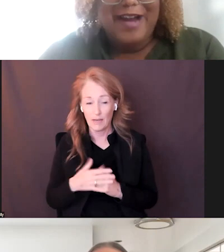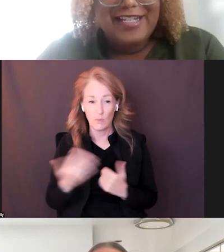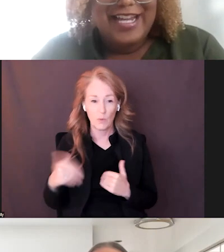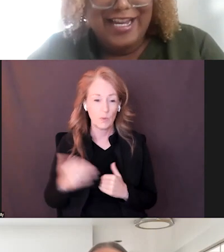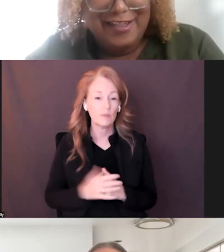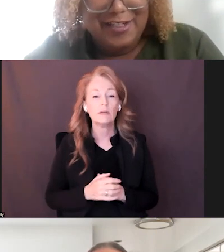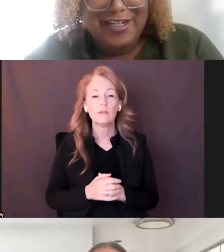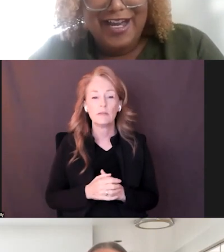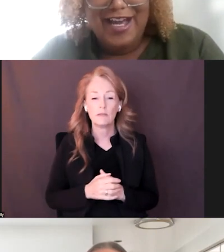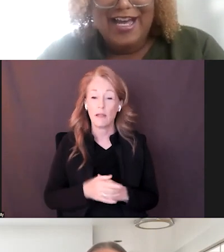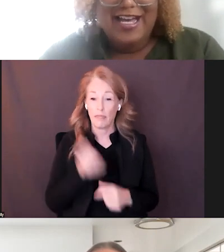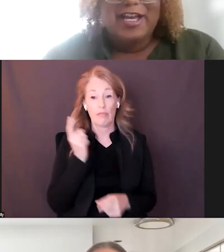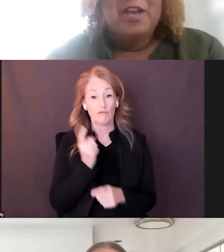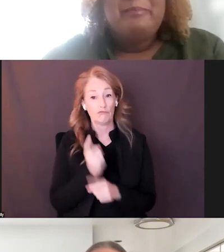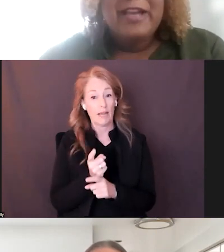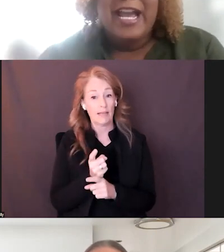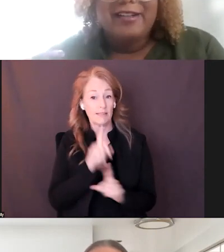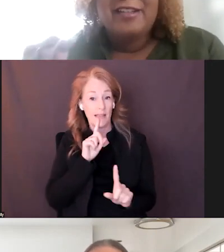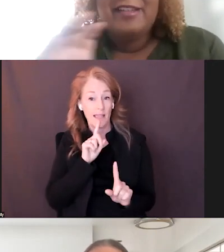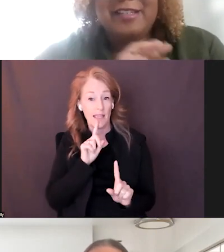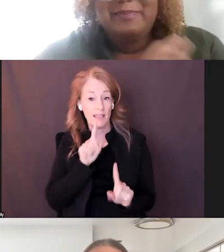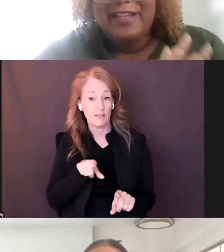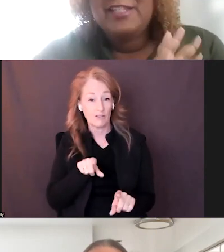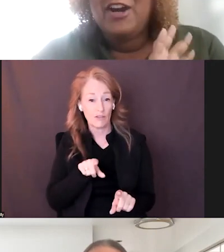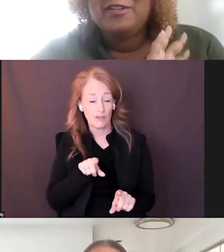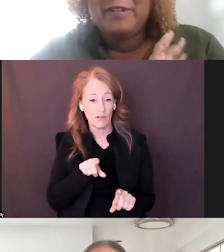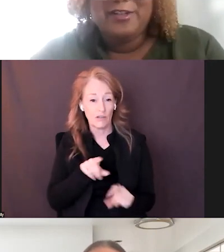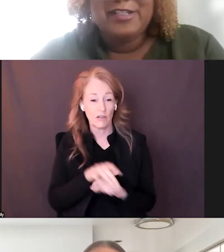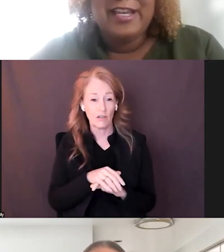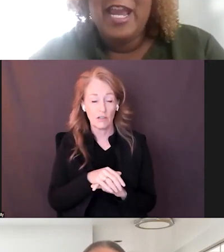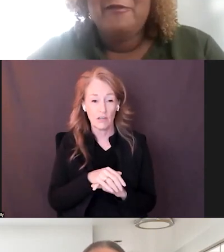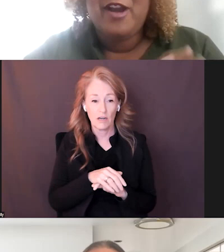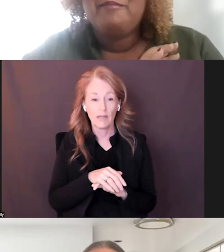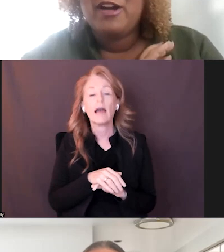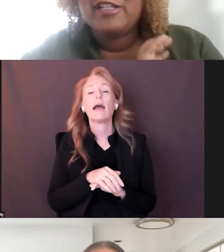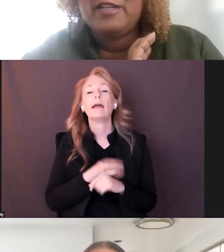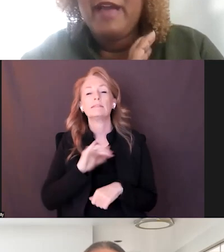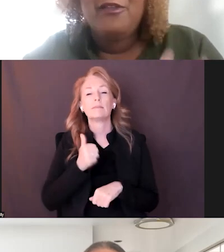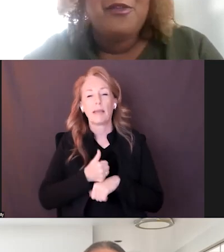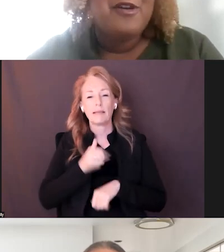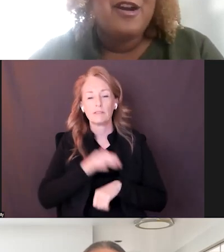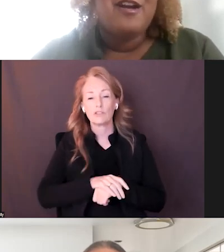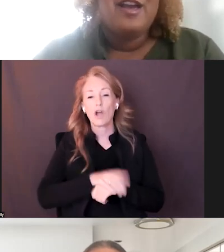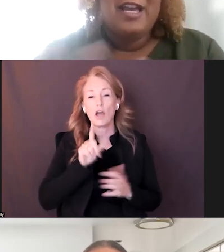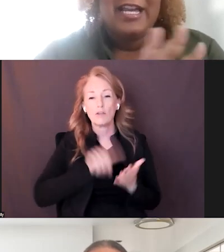THE CORRECT ANSWER, AGAIN, BASED ORE SEARCH THAT CAME FROM MARGIE BALFOUR.